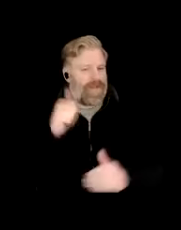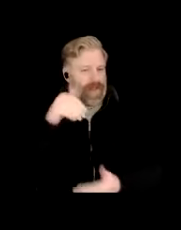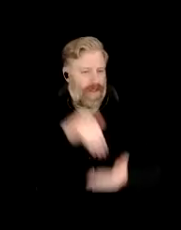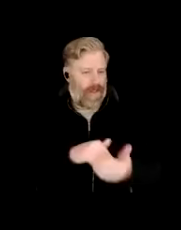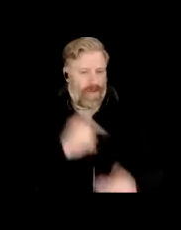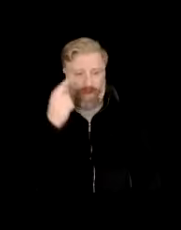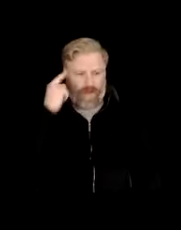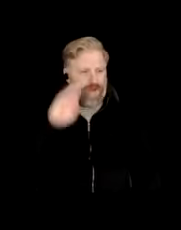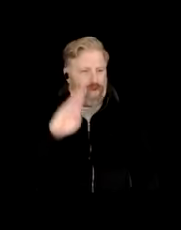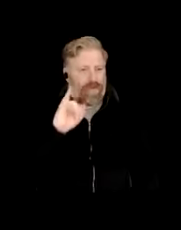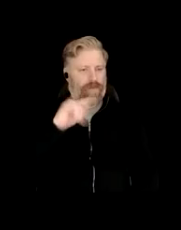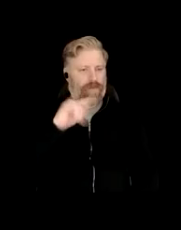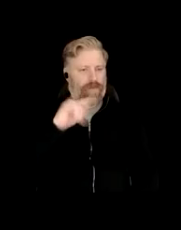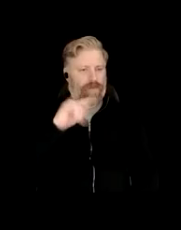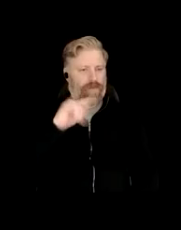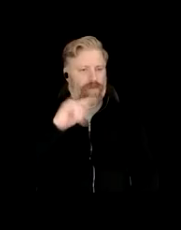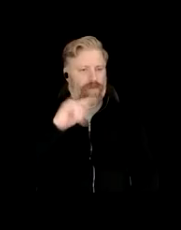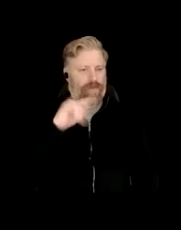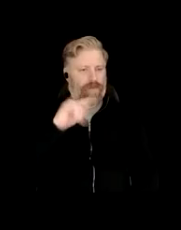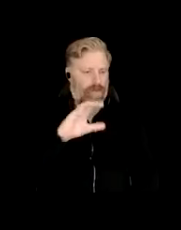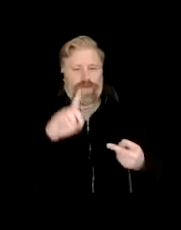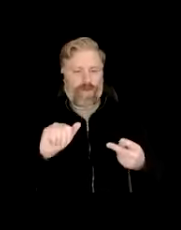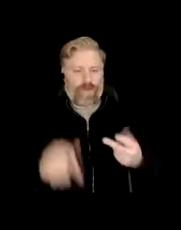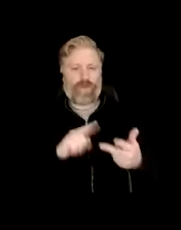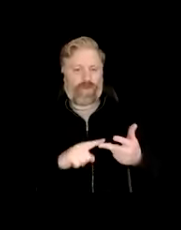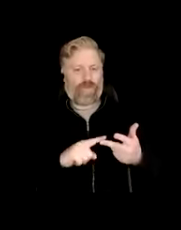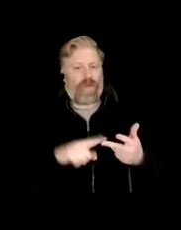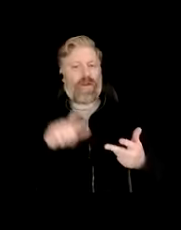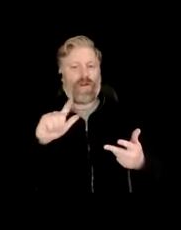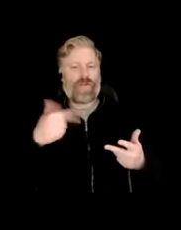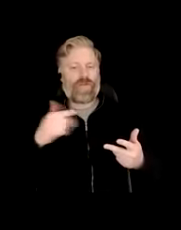and/or LGBTQIA2+-led groups for projects